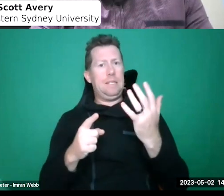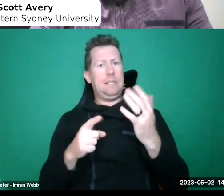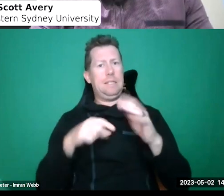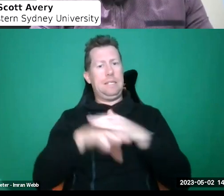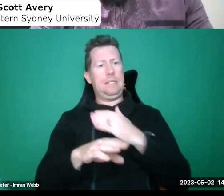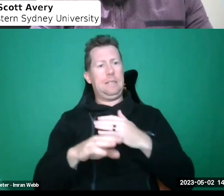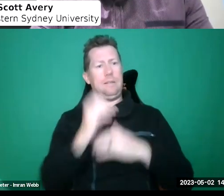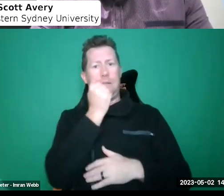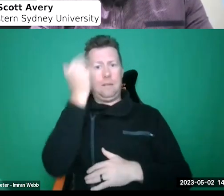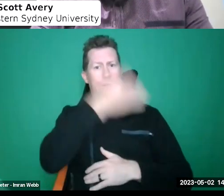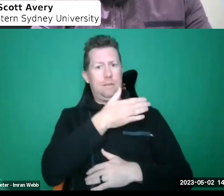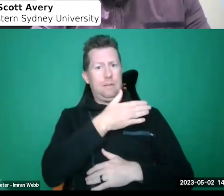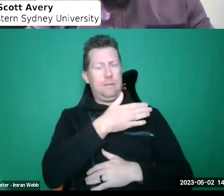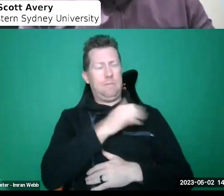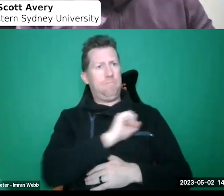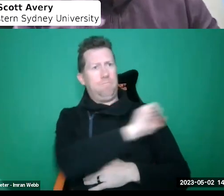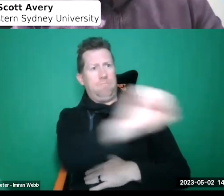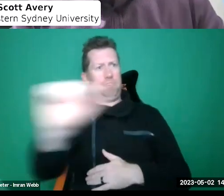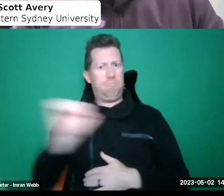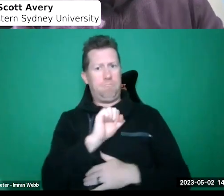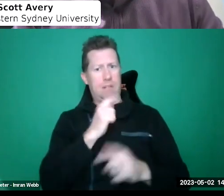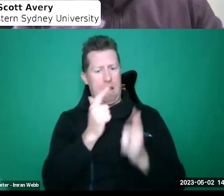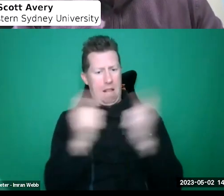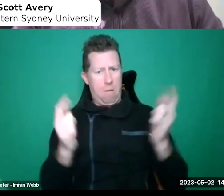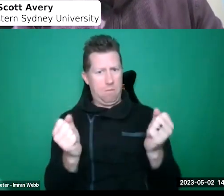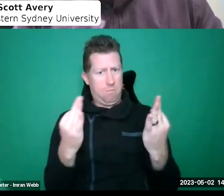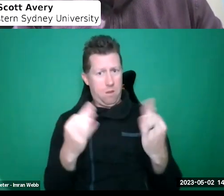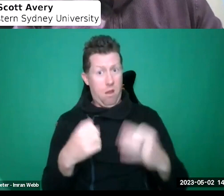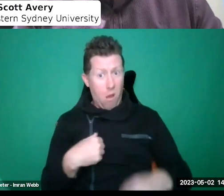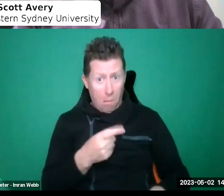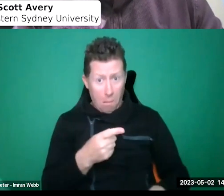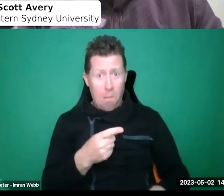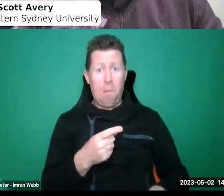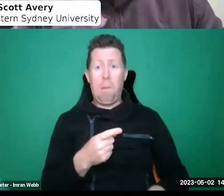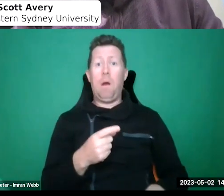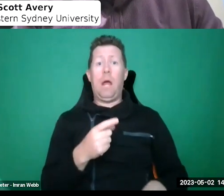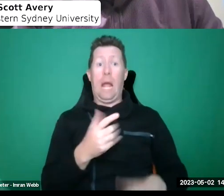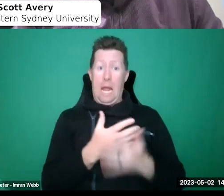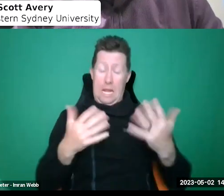and just wondering if there's any strategies, I guess, that that need to be adopted to ensure